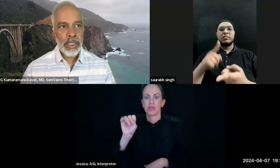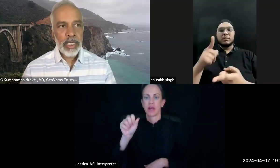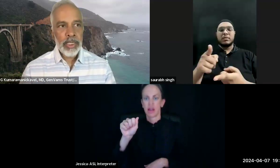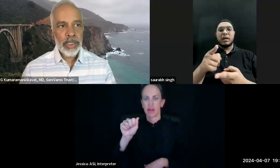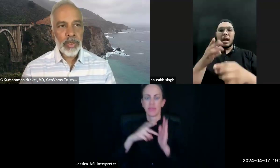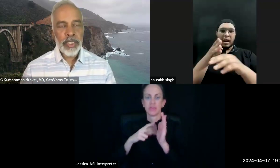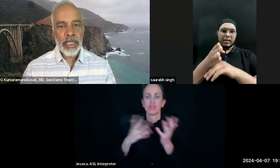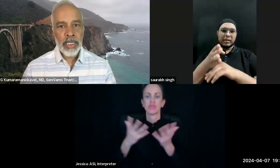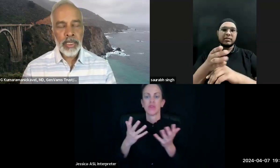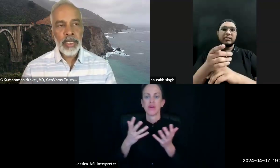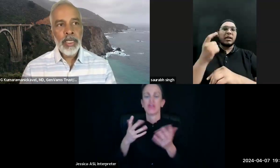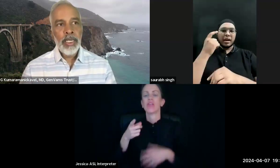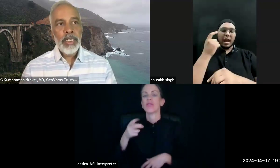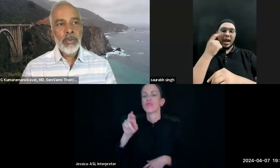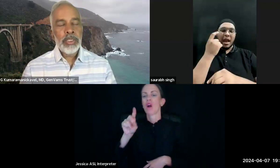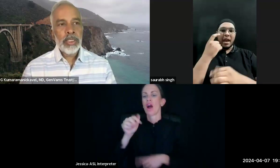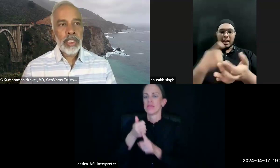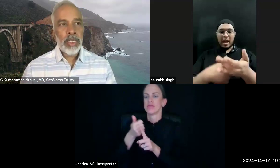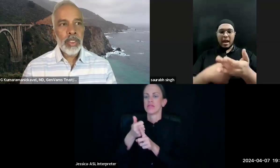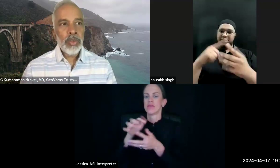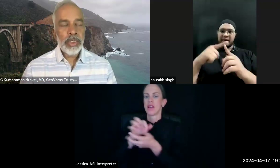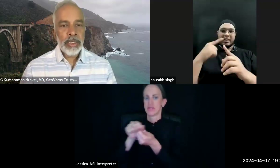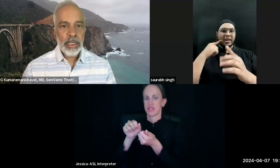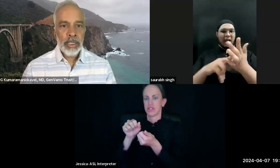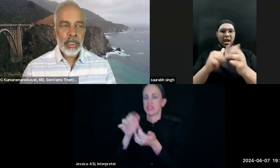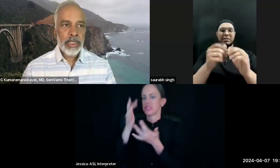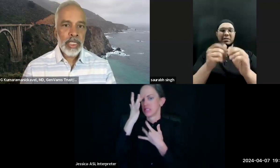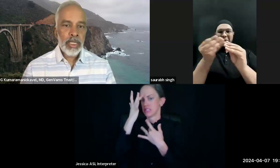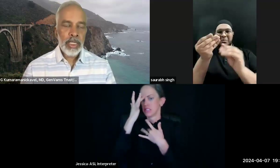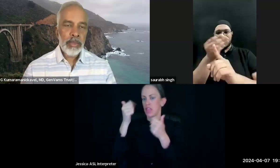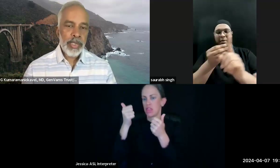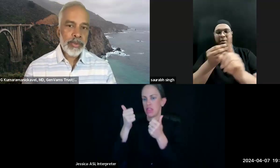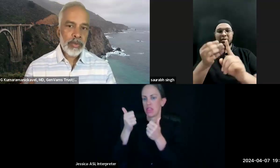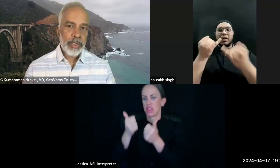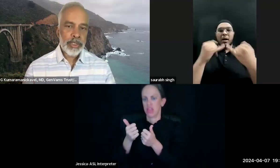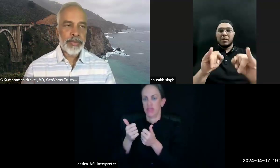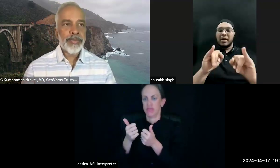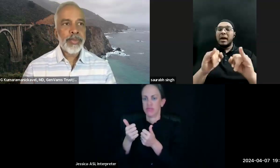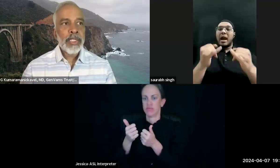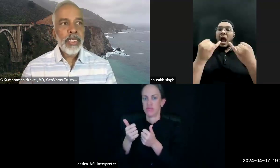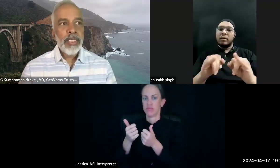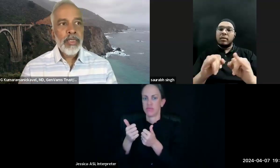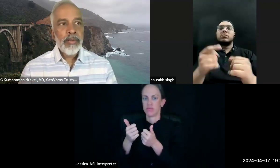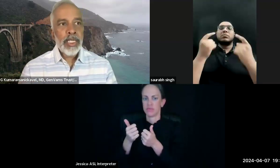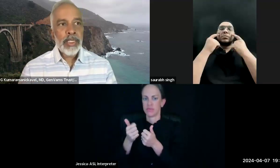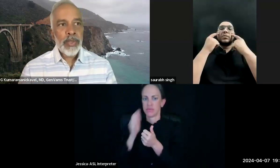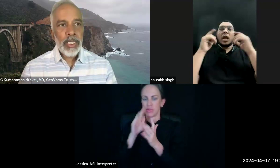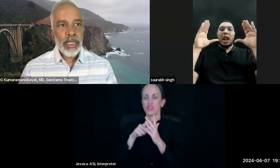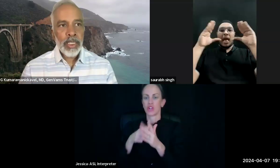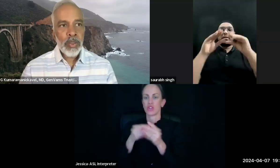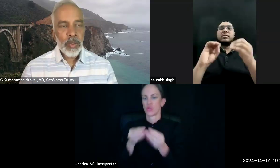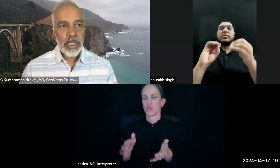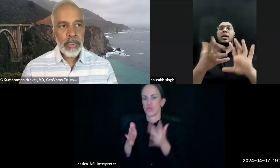the sides of the retina, you will start to lose the said the peripheral vision. Whereas when the cones are